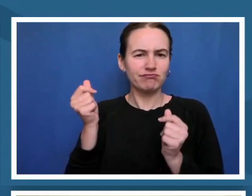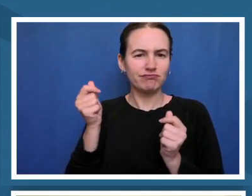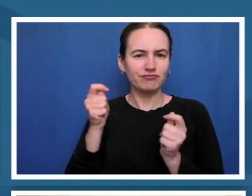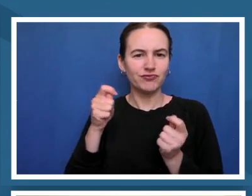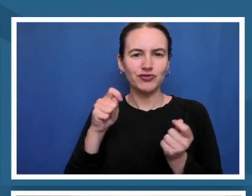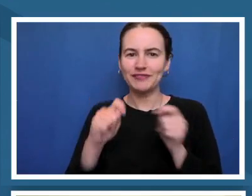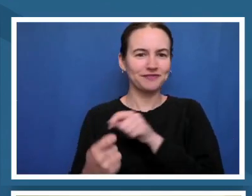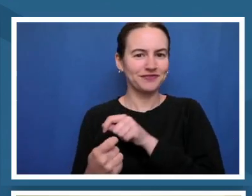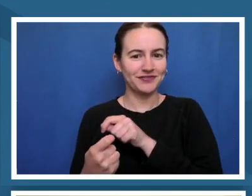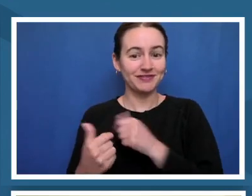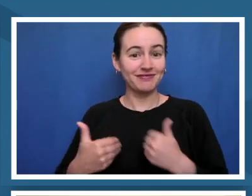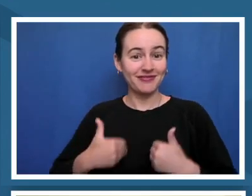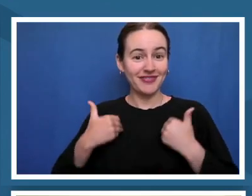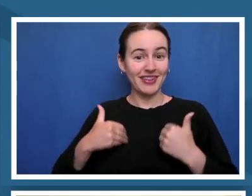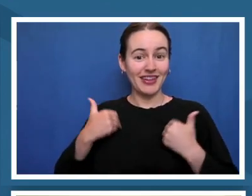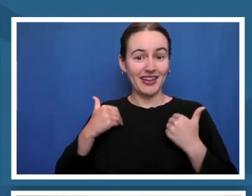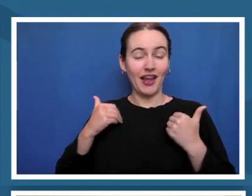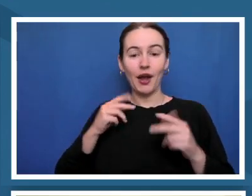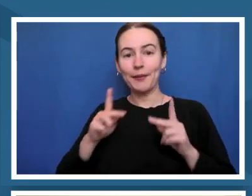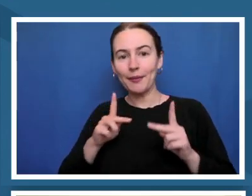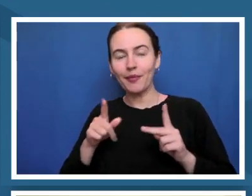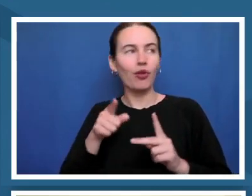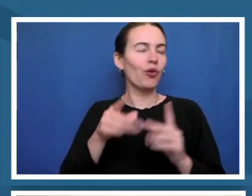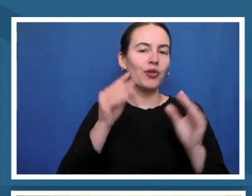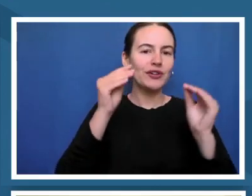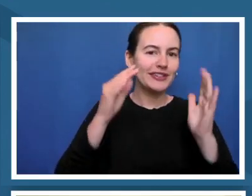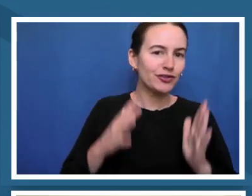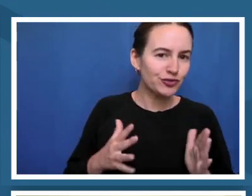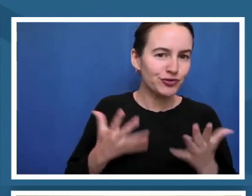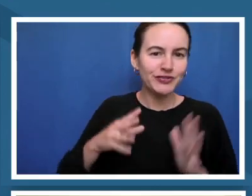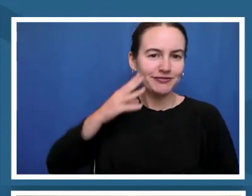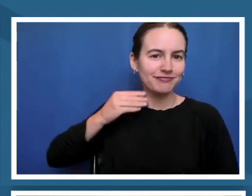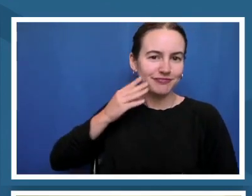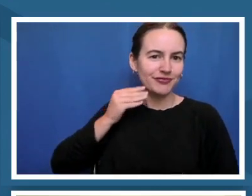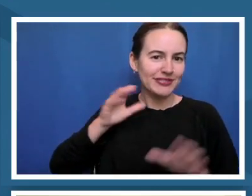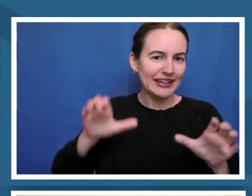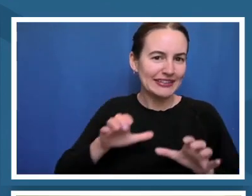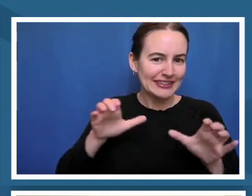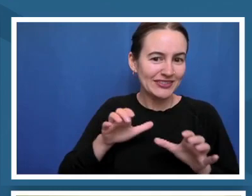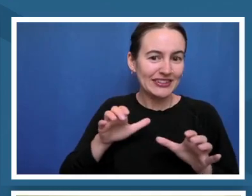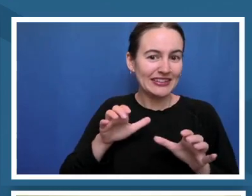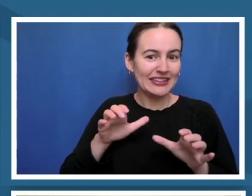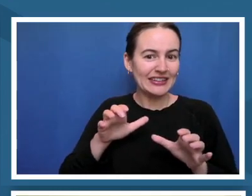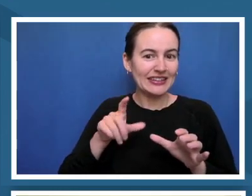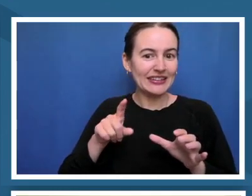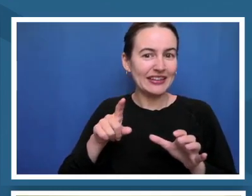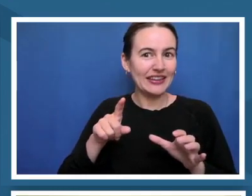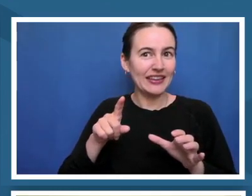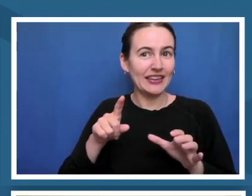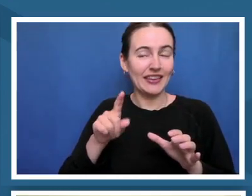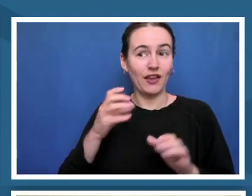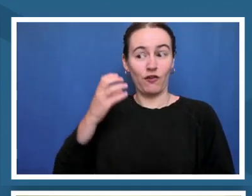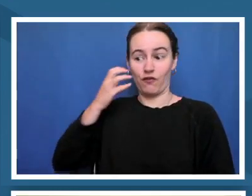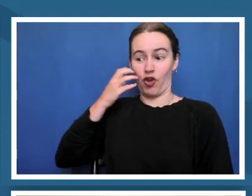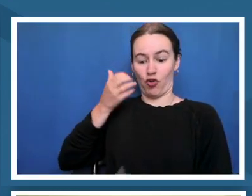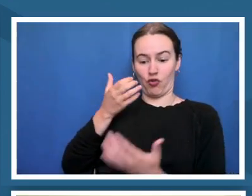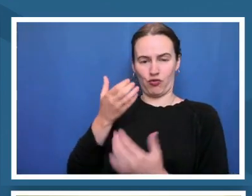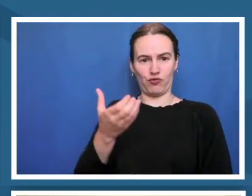people or the teachers who have done it who have gone through this exercise with us they think about their phones differently afterwards they'll say